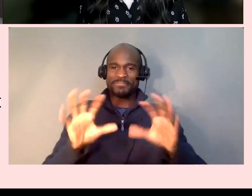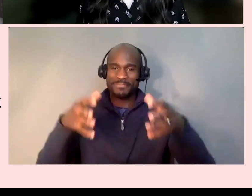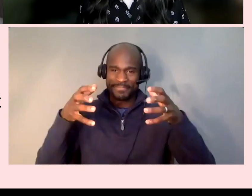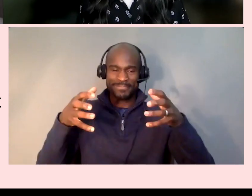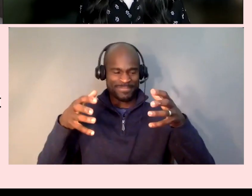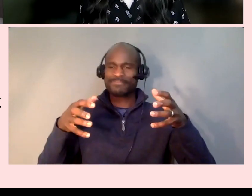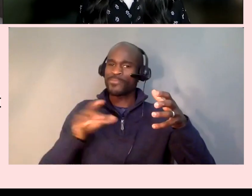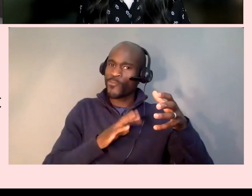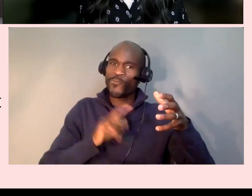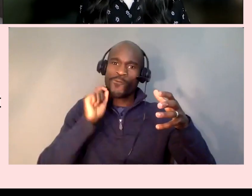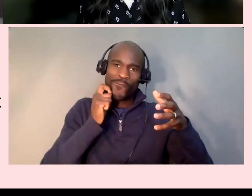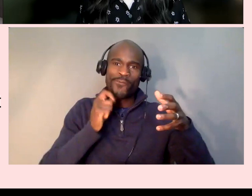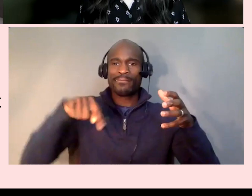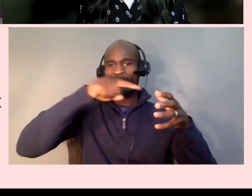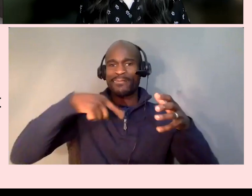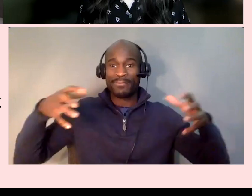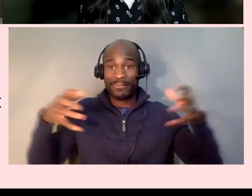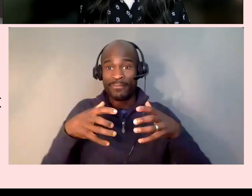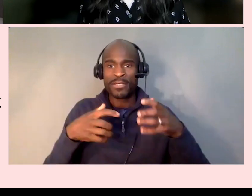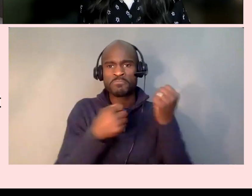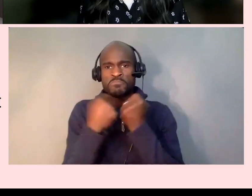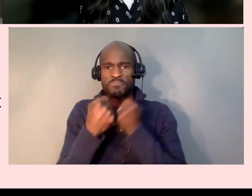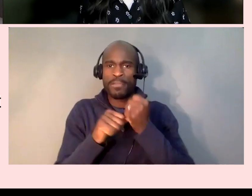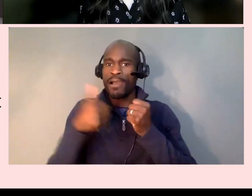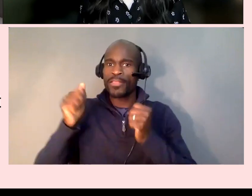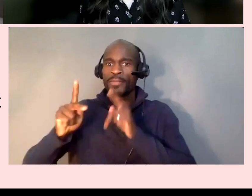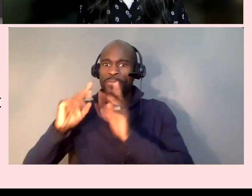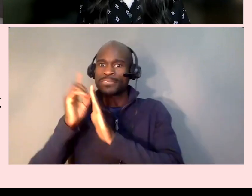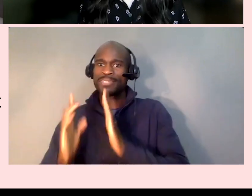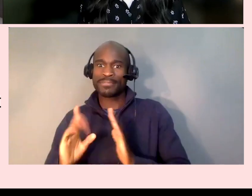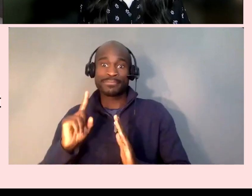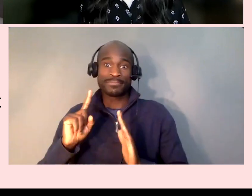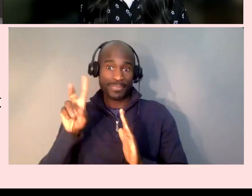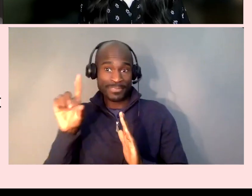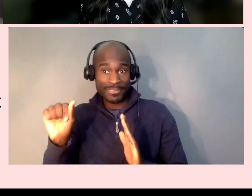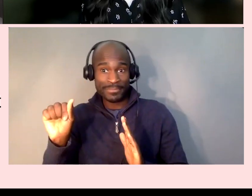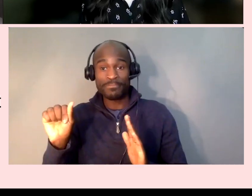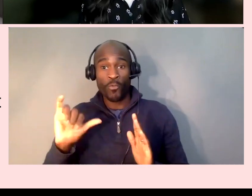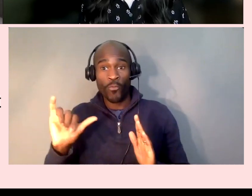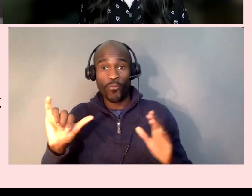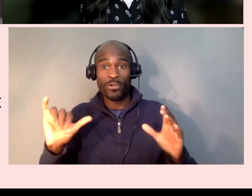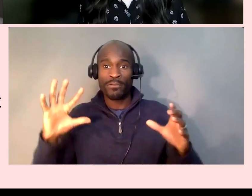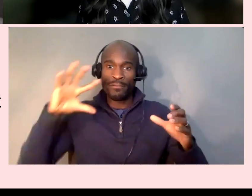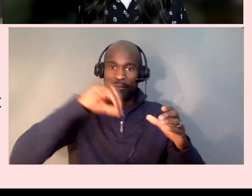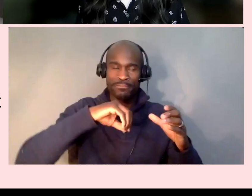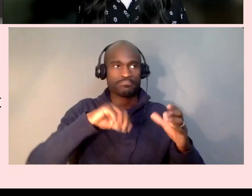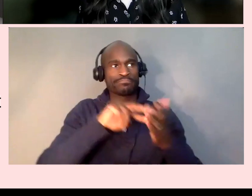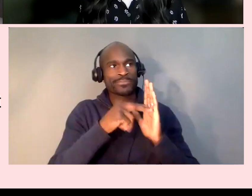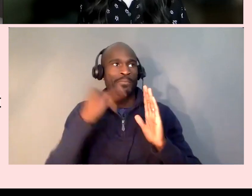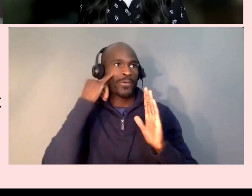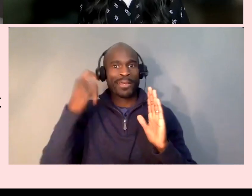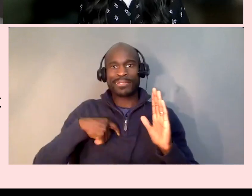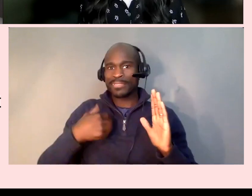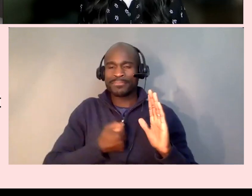designers that I can get talk to if I need even advice or just someone to talk to and it's been